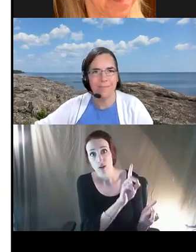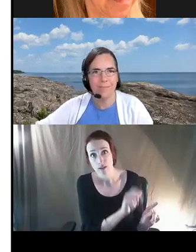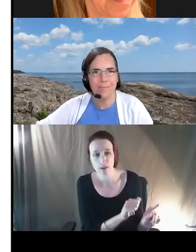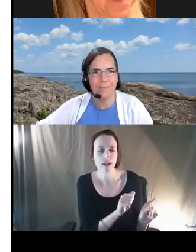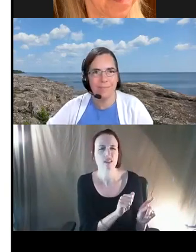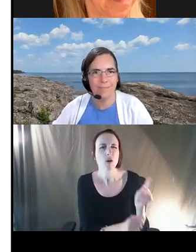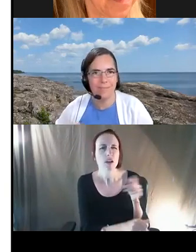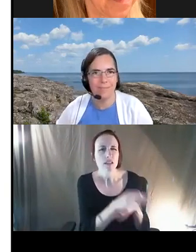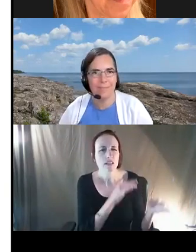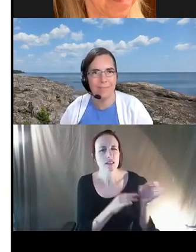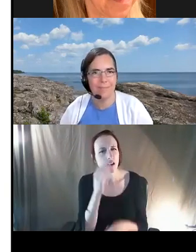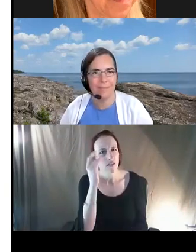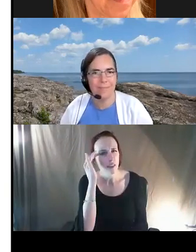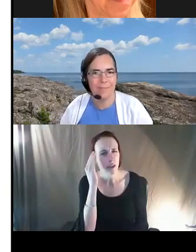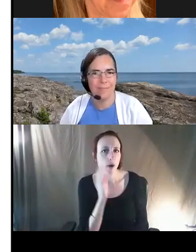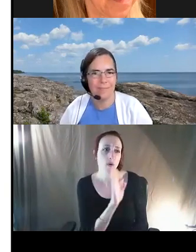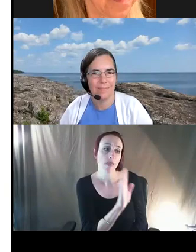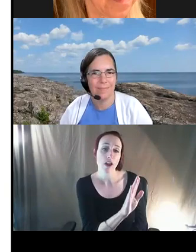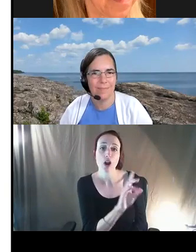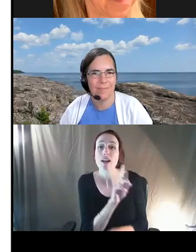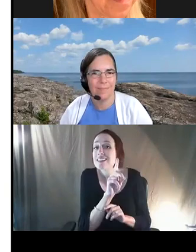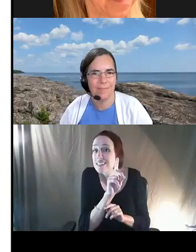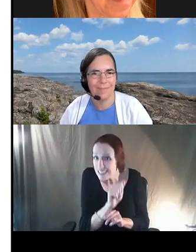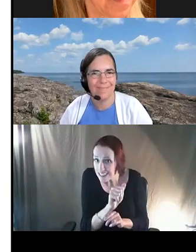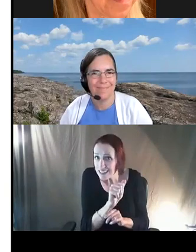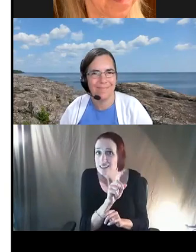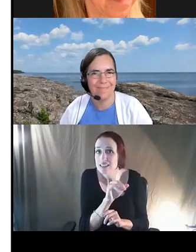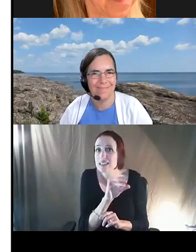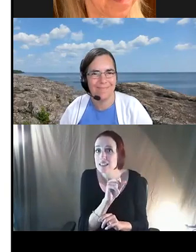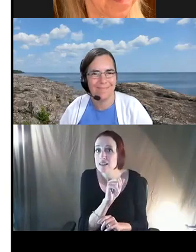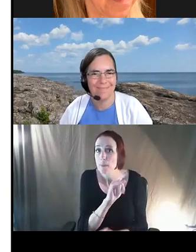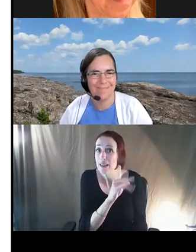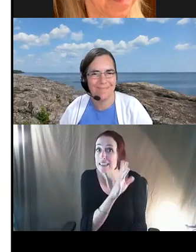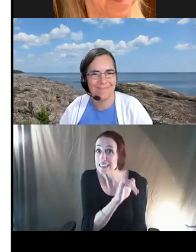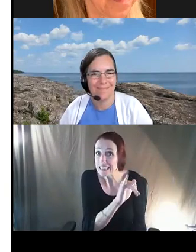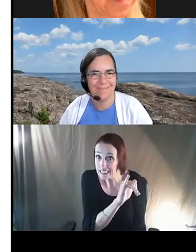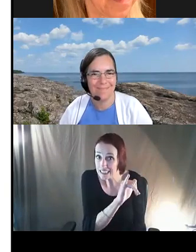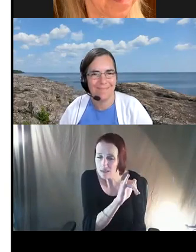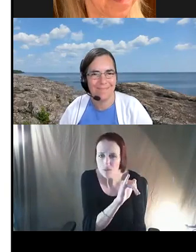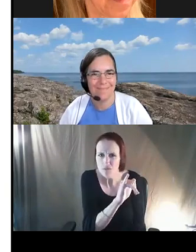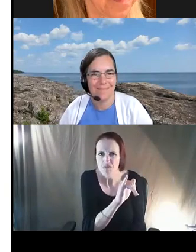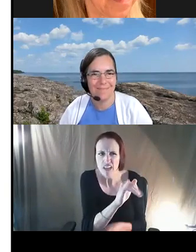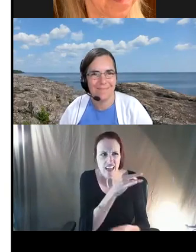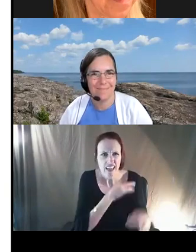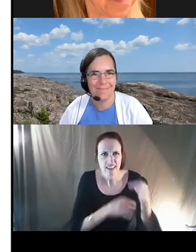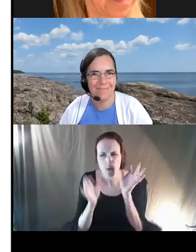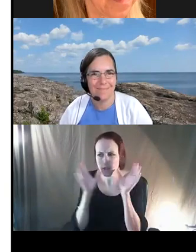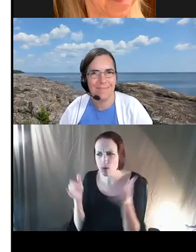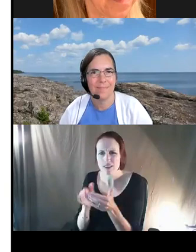cognitive disabilities we focus on people's cognitive skills.